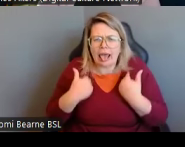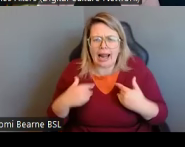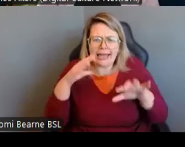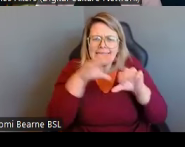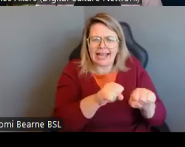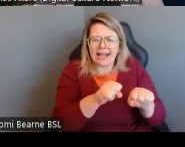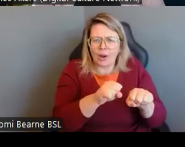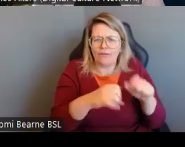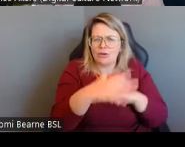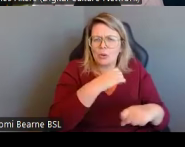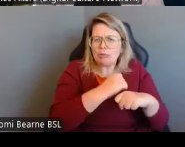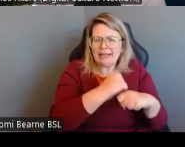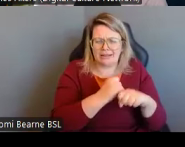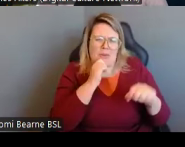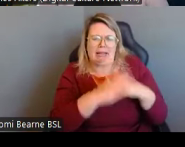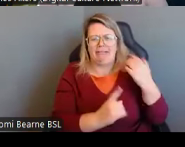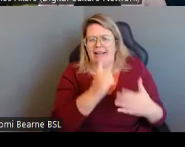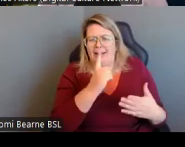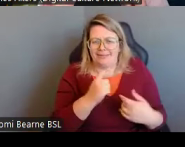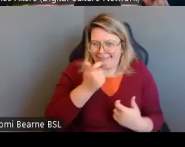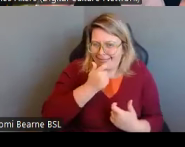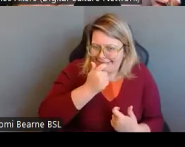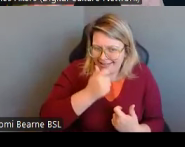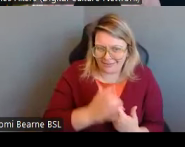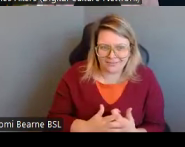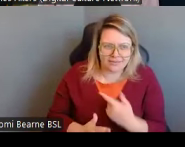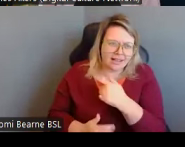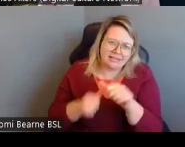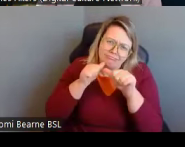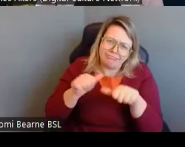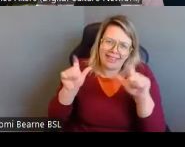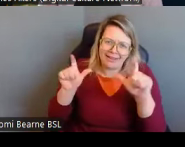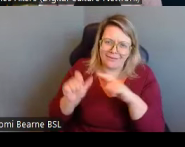I love this picture, by the way, it's really nice. I just came across it when I was researching horse pictures.